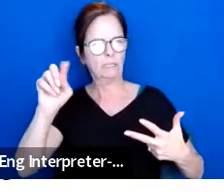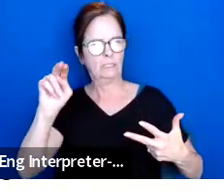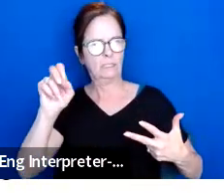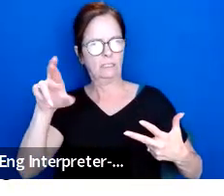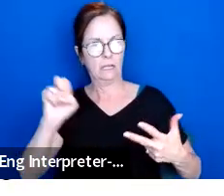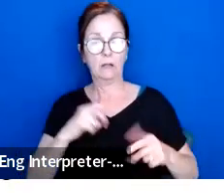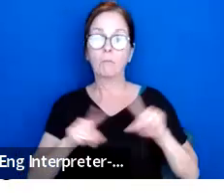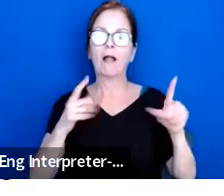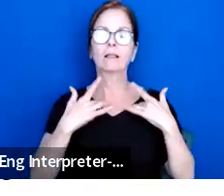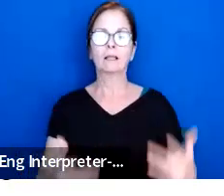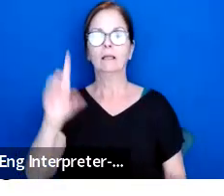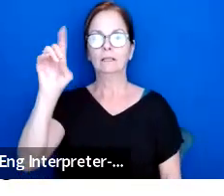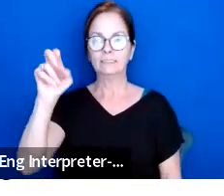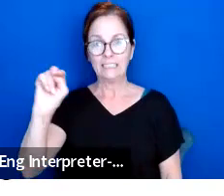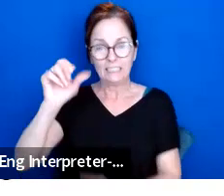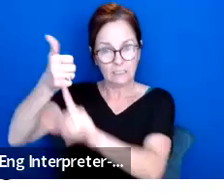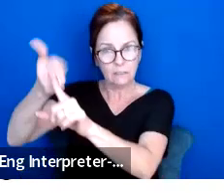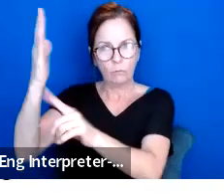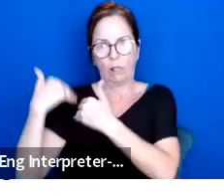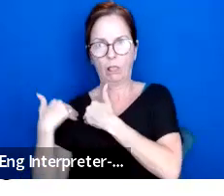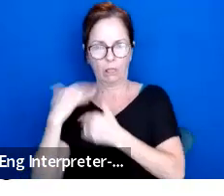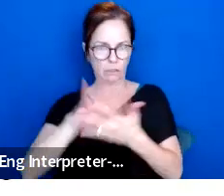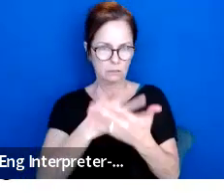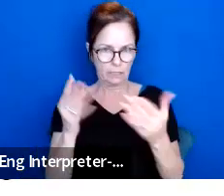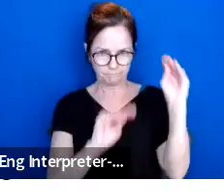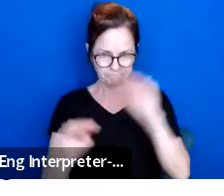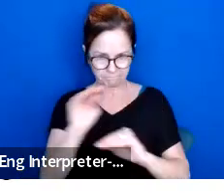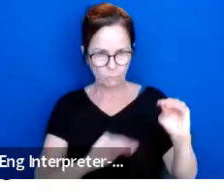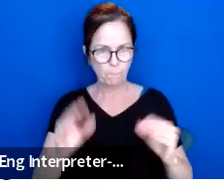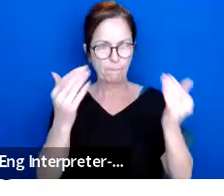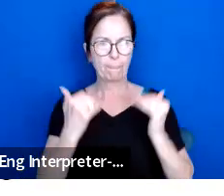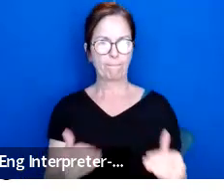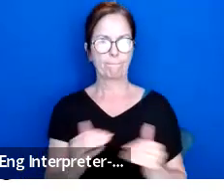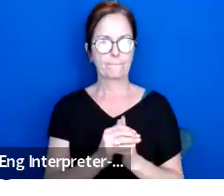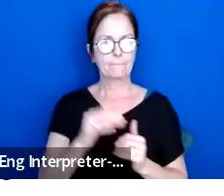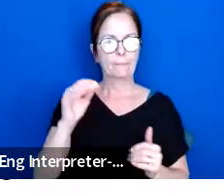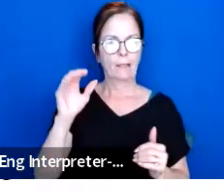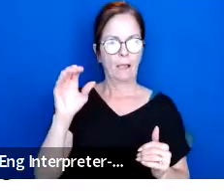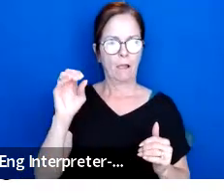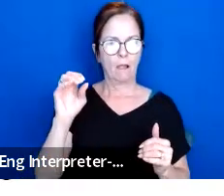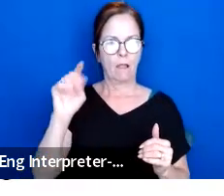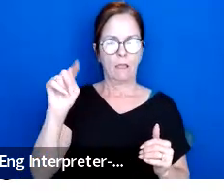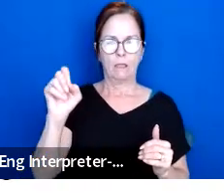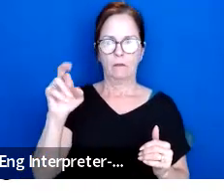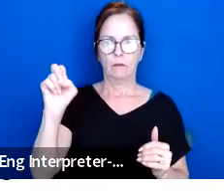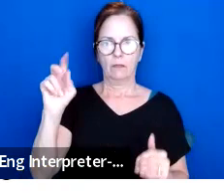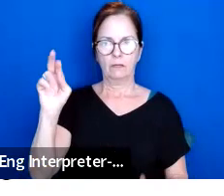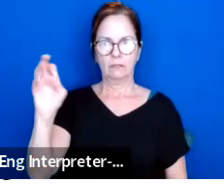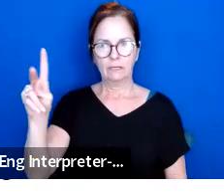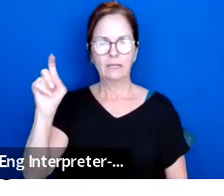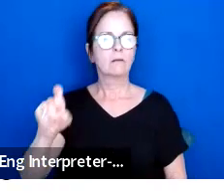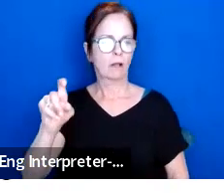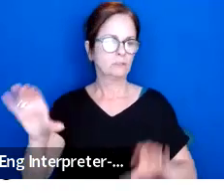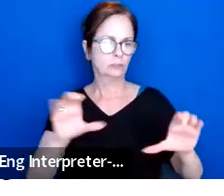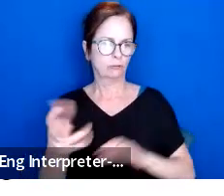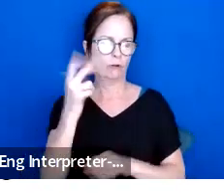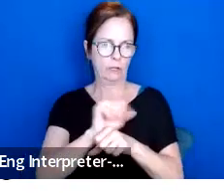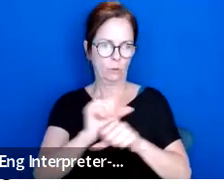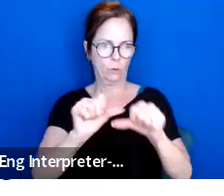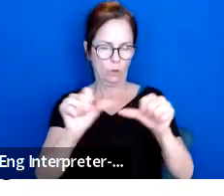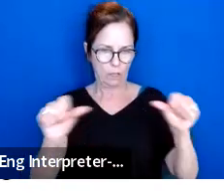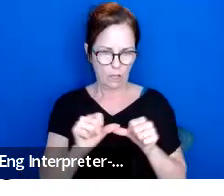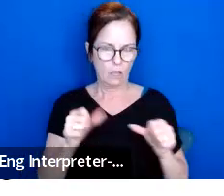Takes care of those logistics. Pretend your track. You also have 3 workstation reviews and again similarly they try to do different workstation preps and reviews.